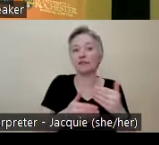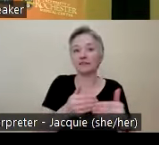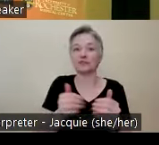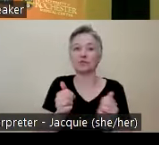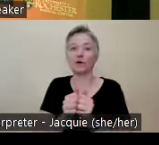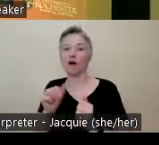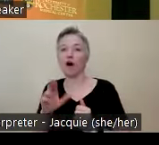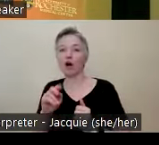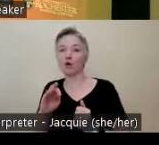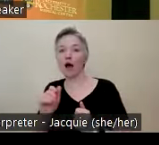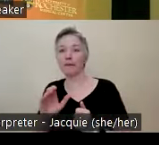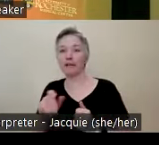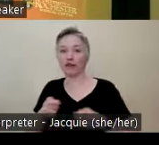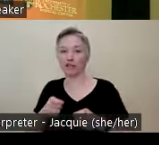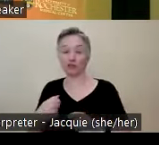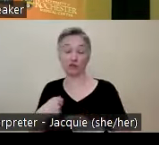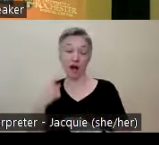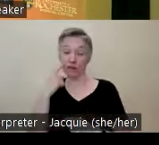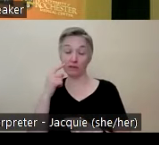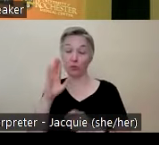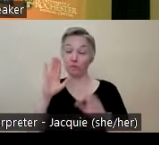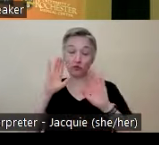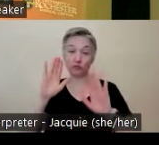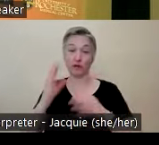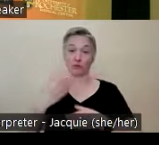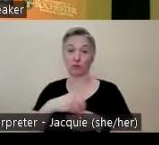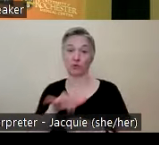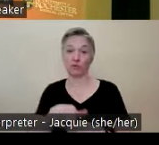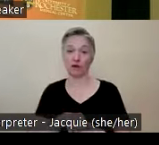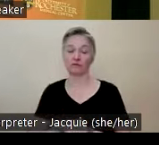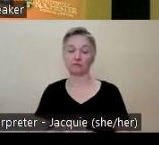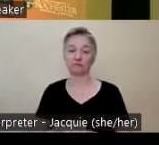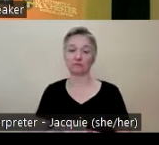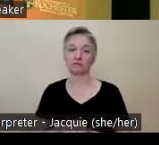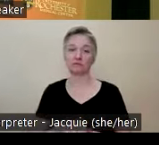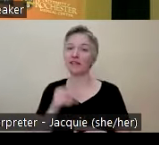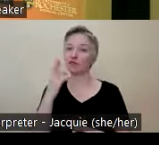that would be excellent to incorporate and that's exactly why I mentioned that idea that